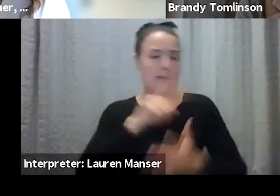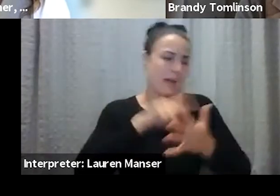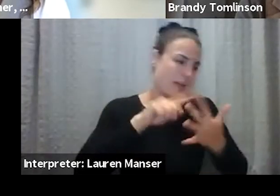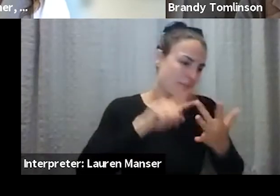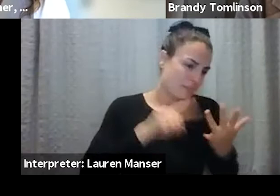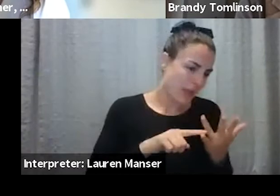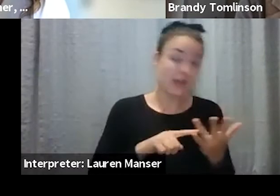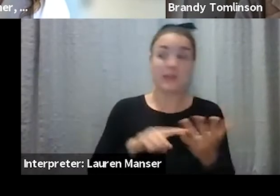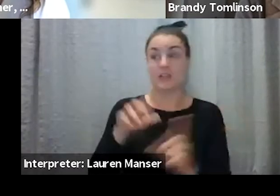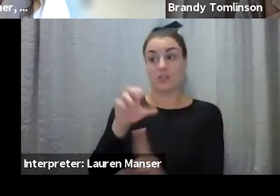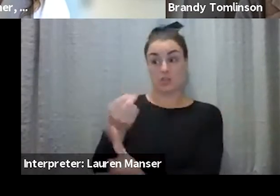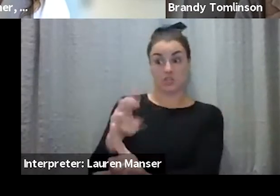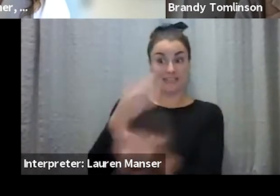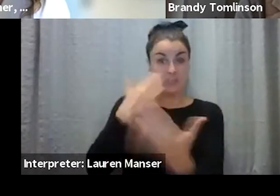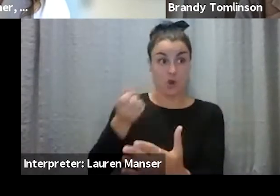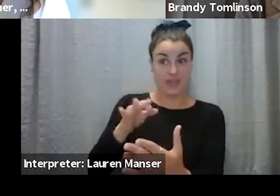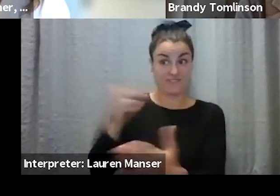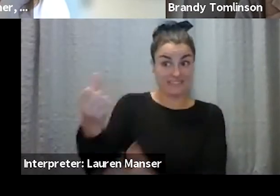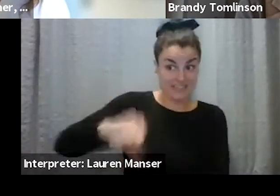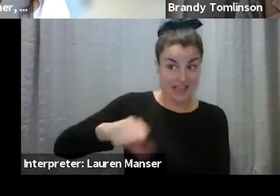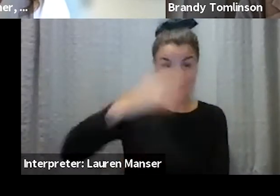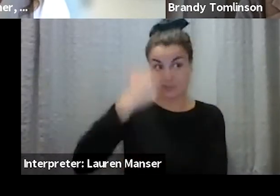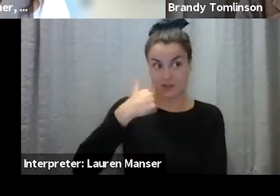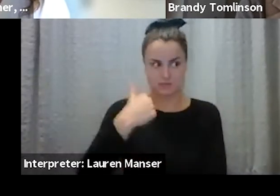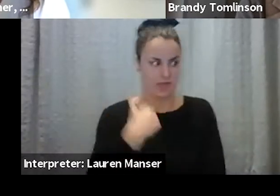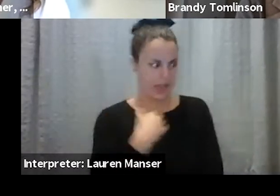because she's black, because she's female, or because of her disability.